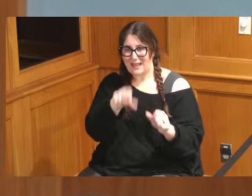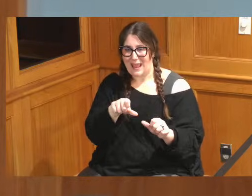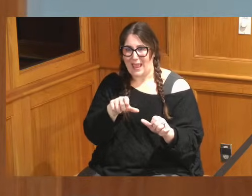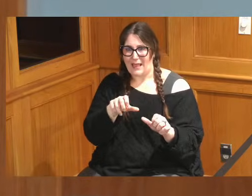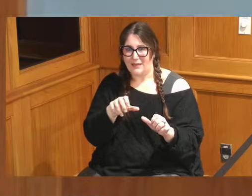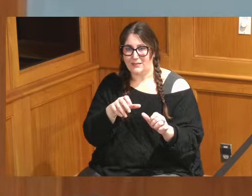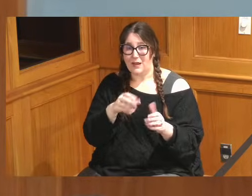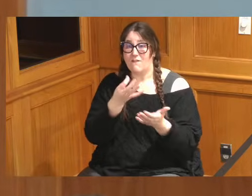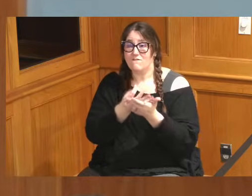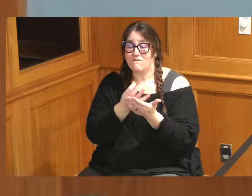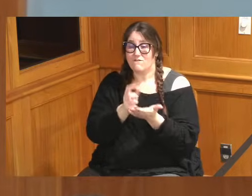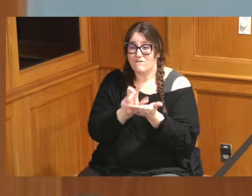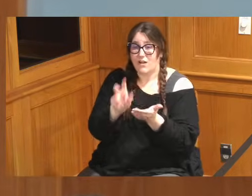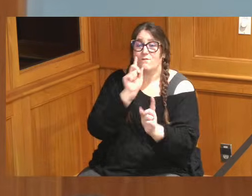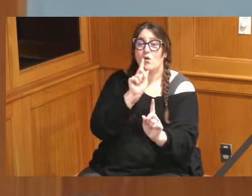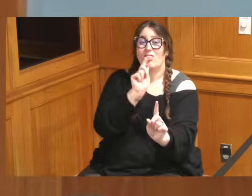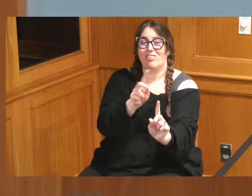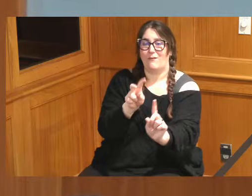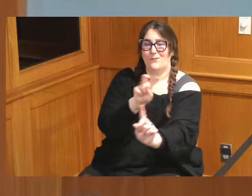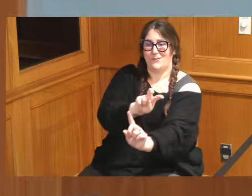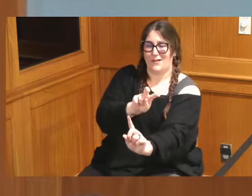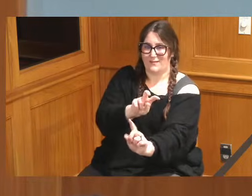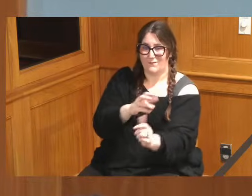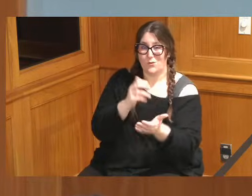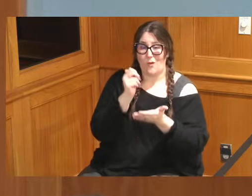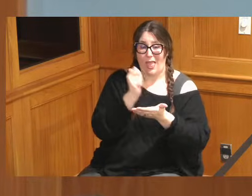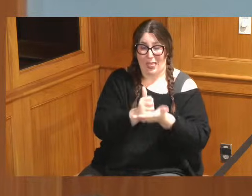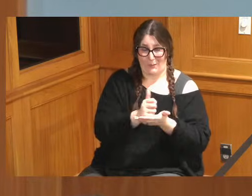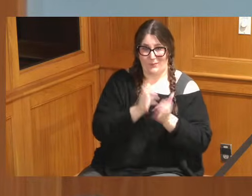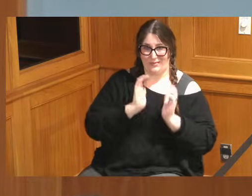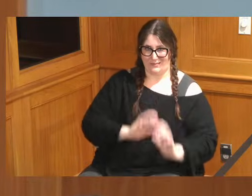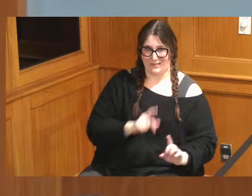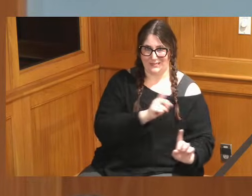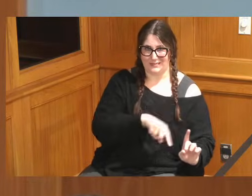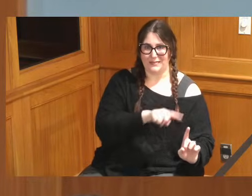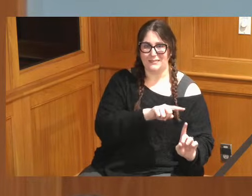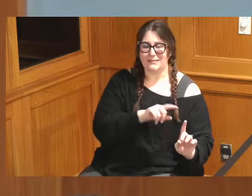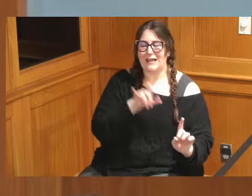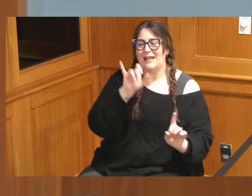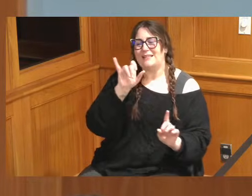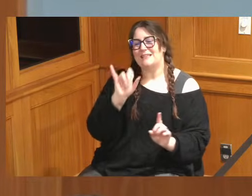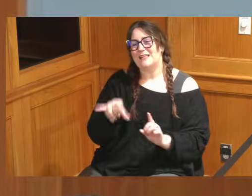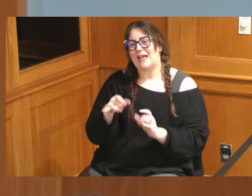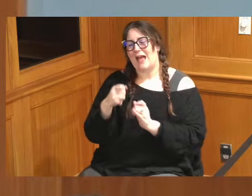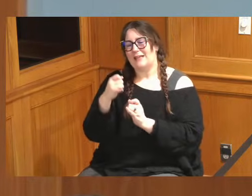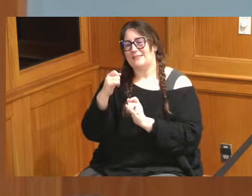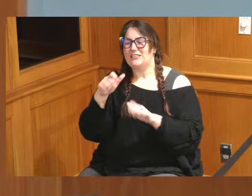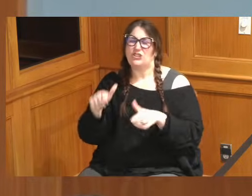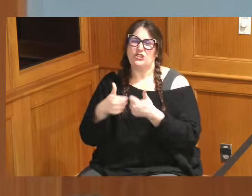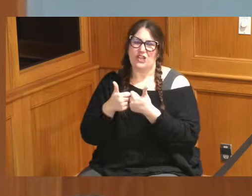funding to help their students because then it's it's that last mile challenge like it's house by